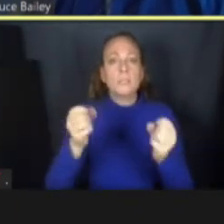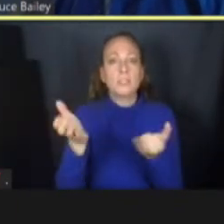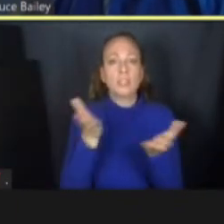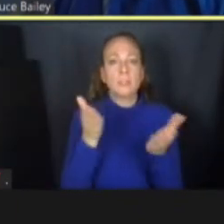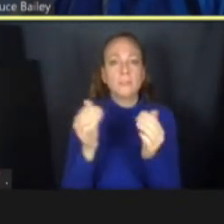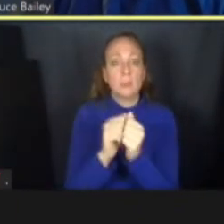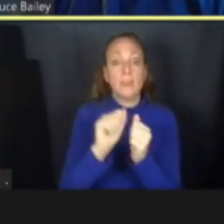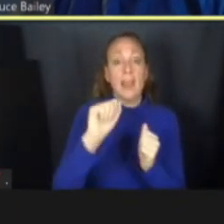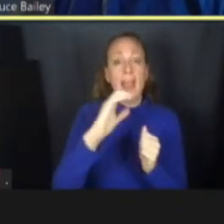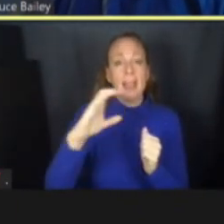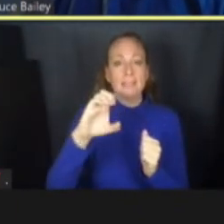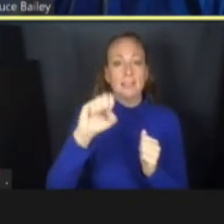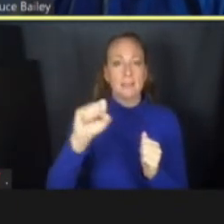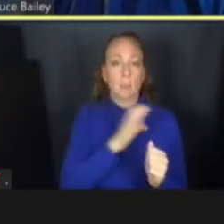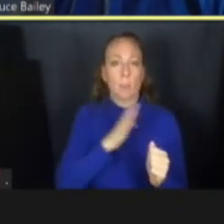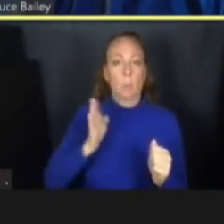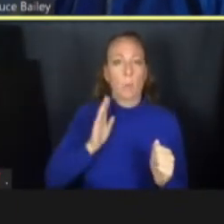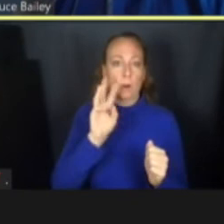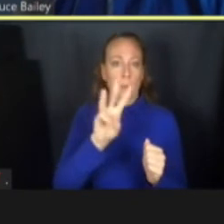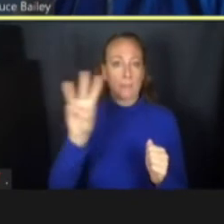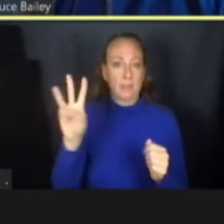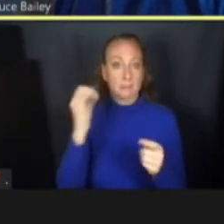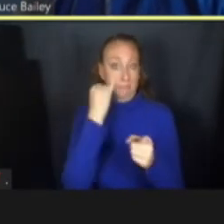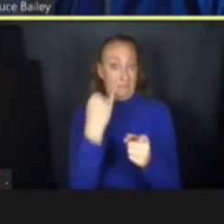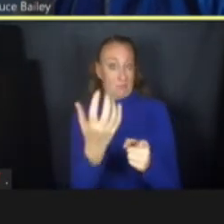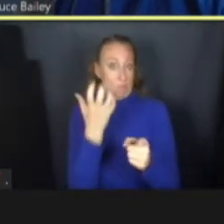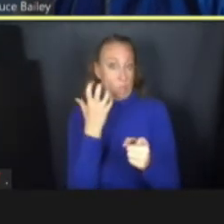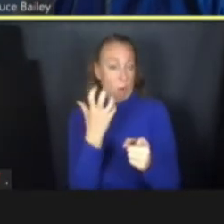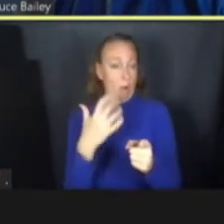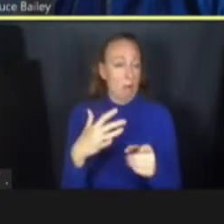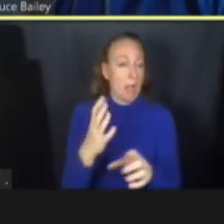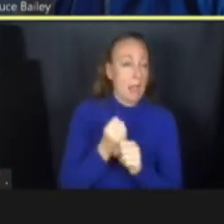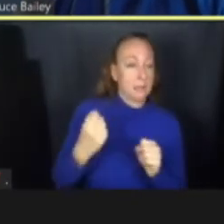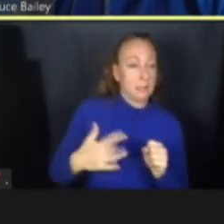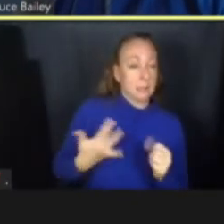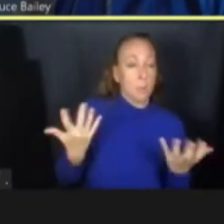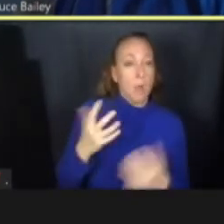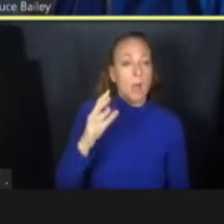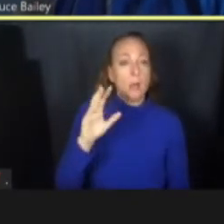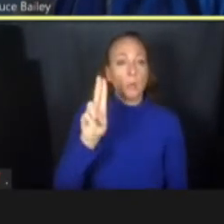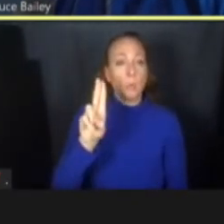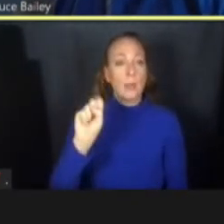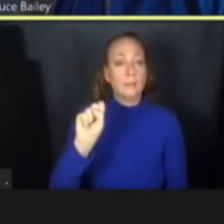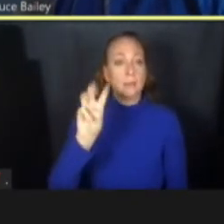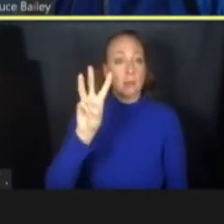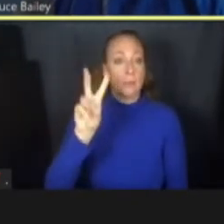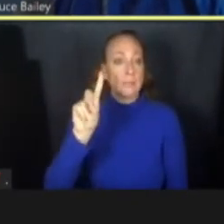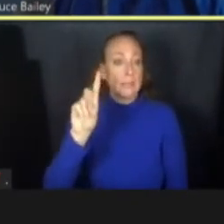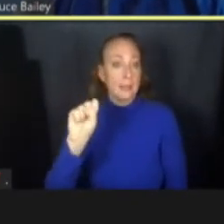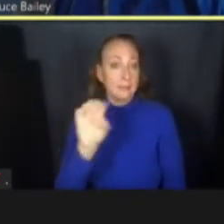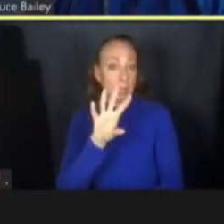So if you wanna get a sense for what USSWD includes, I think our site's a good model of that.